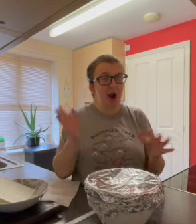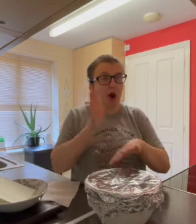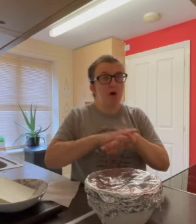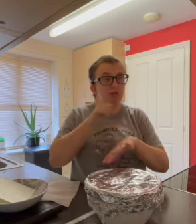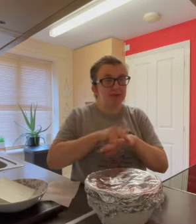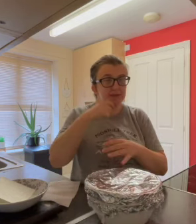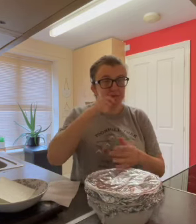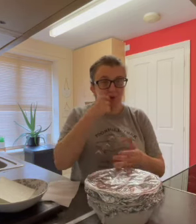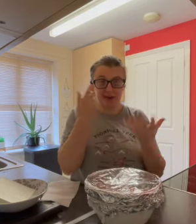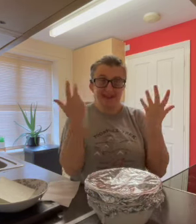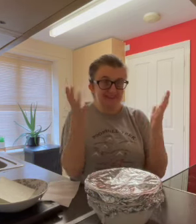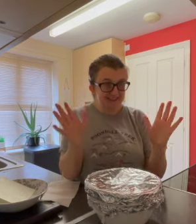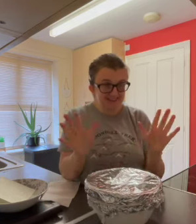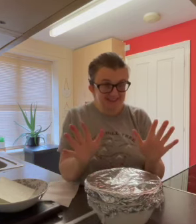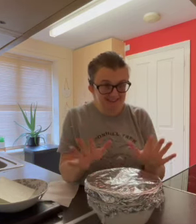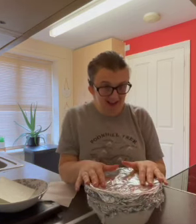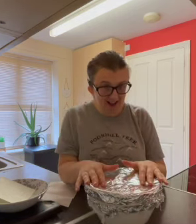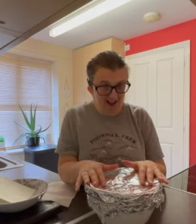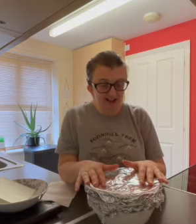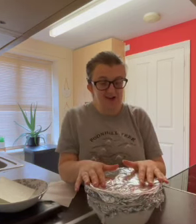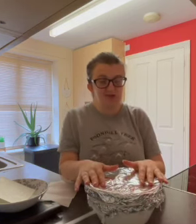The Christmas pudding is done,